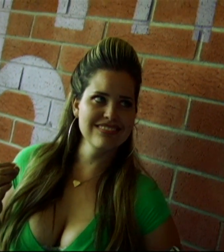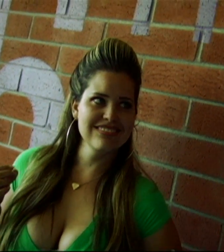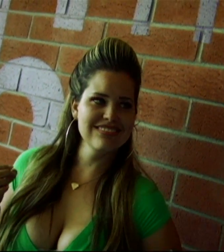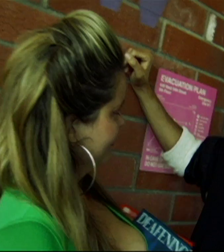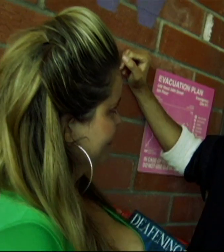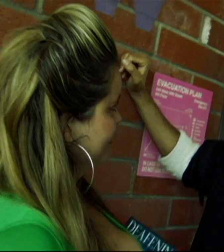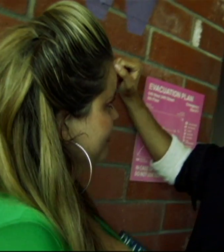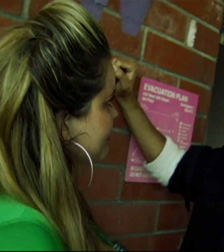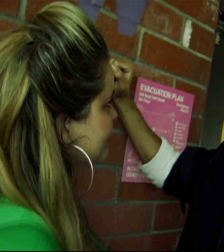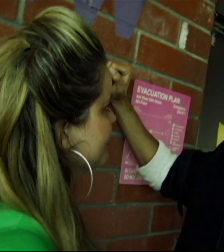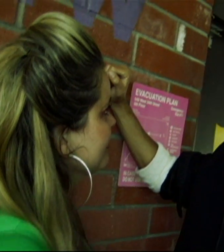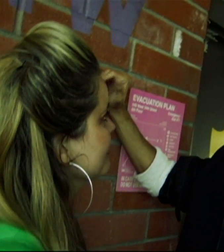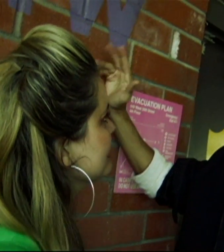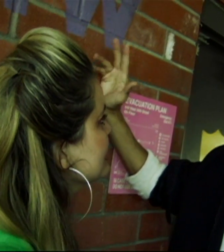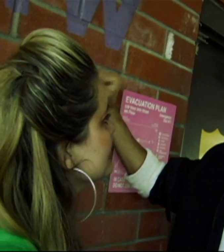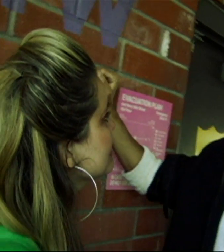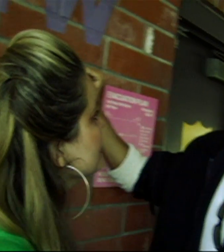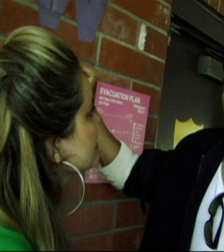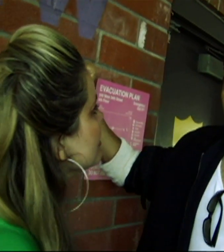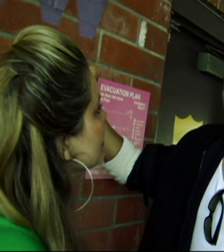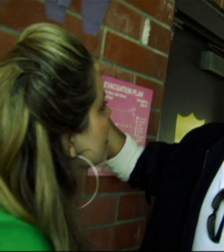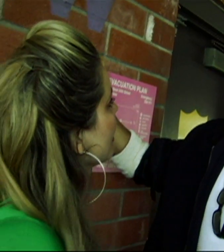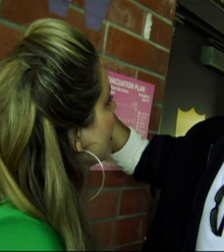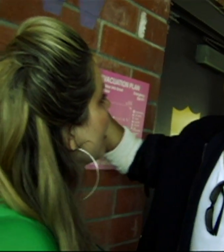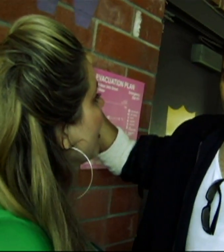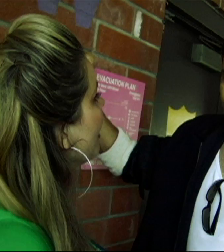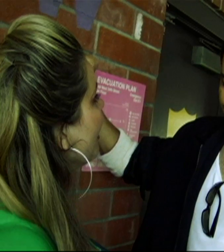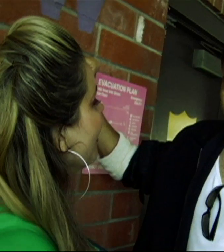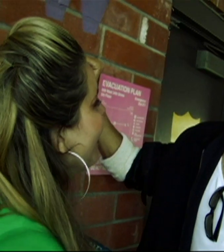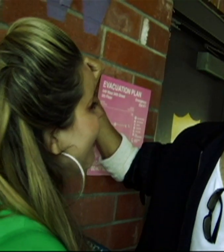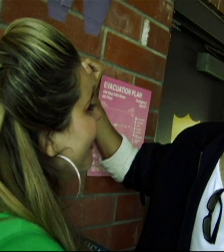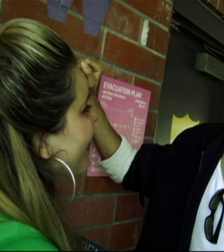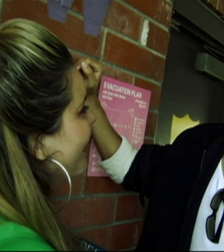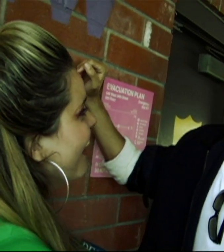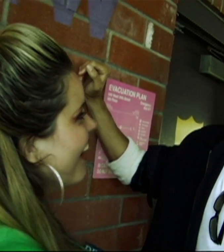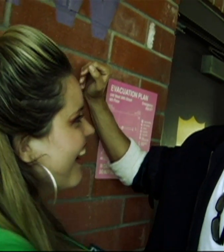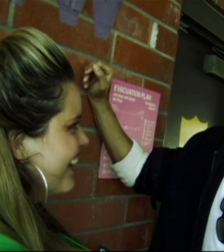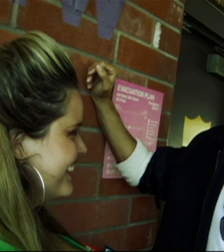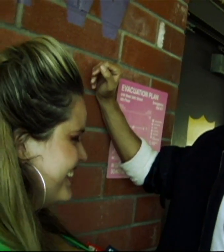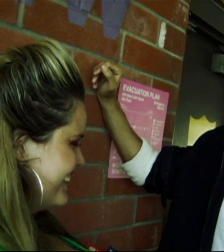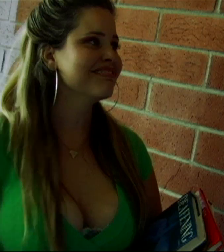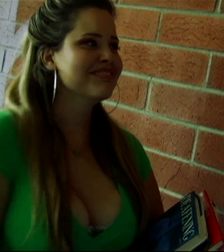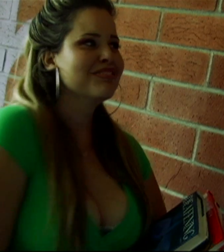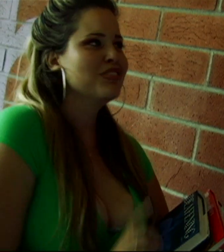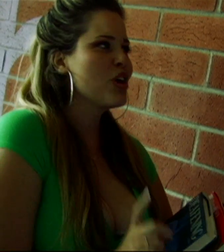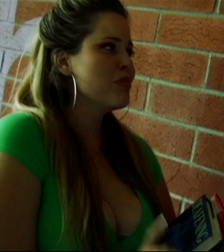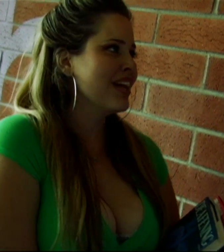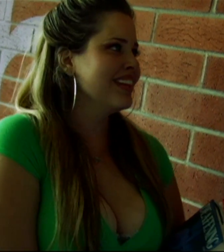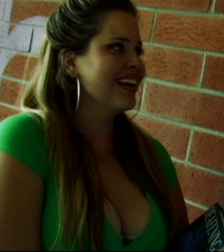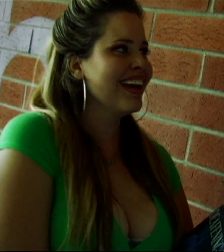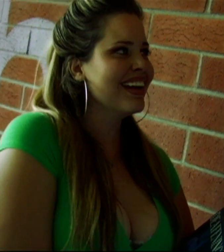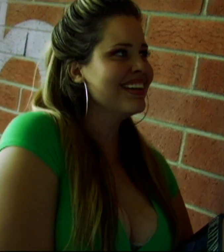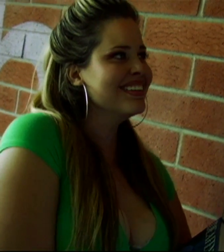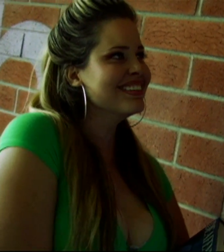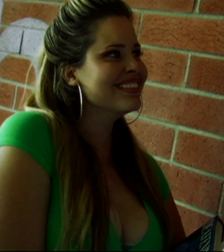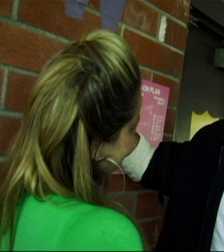So, can you tell me, uh what you... saw here? (spanish) I don't understand english.